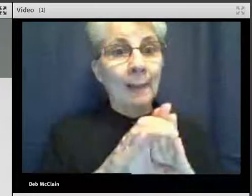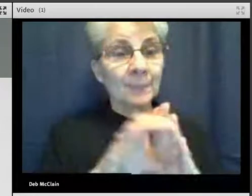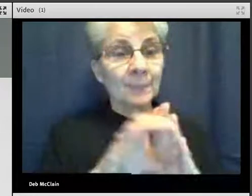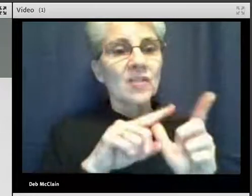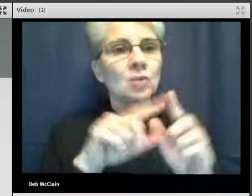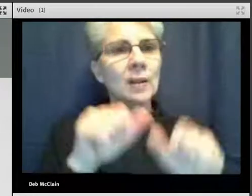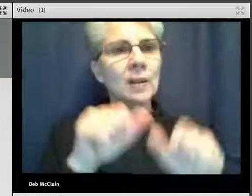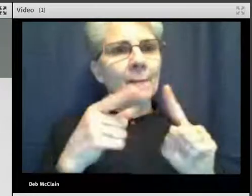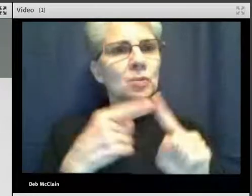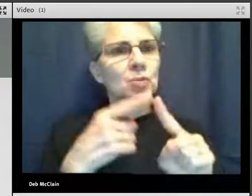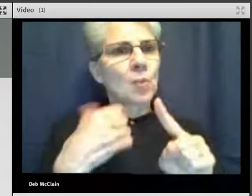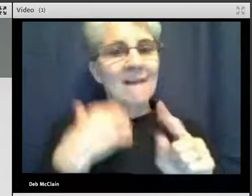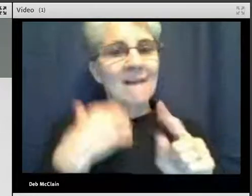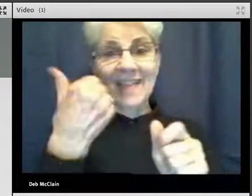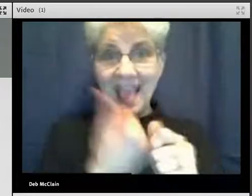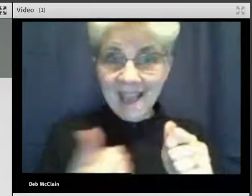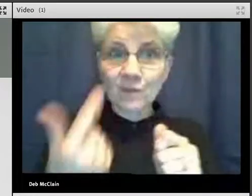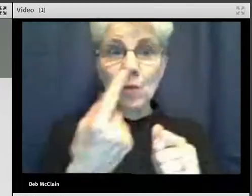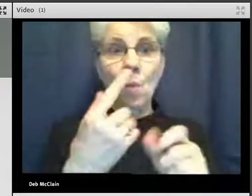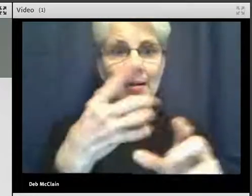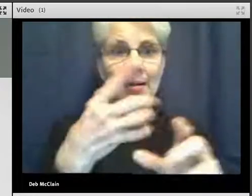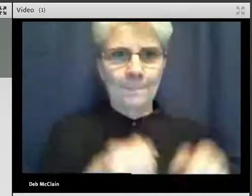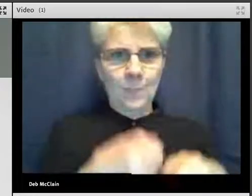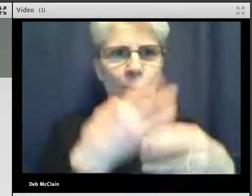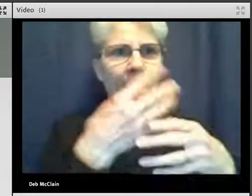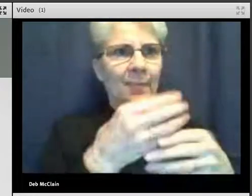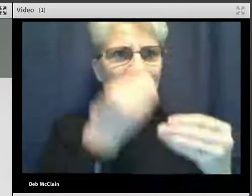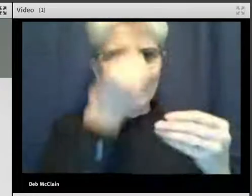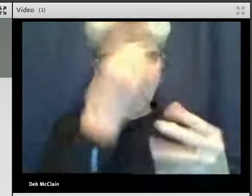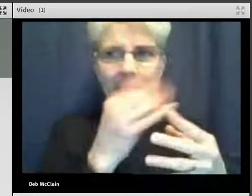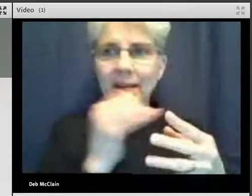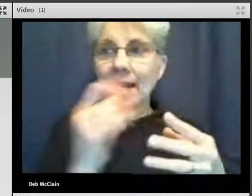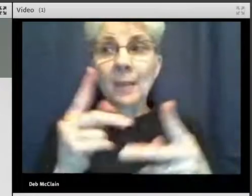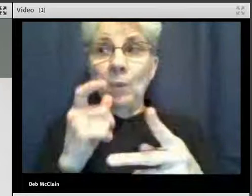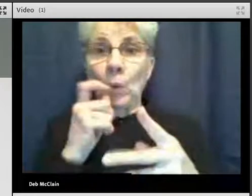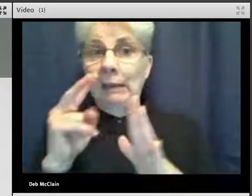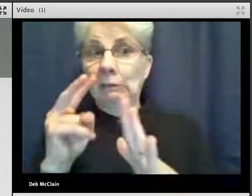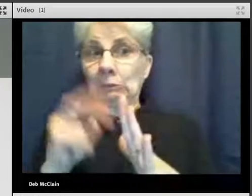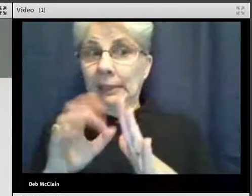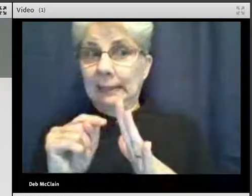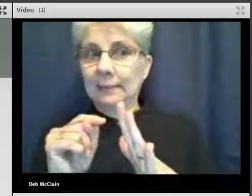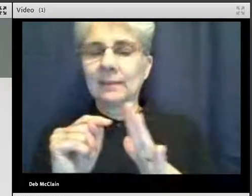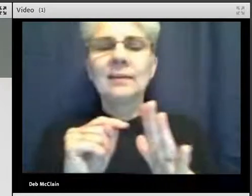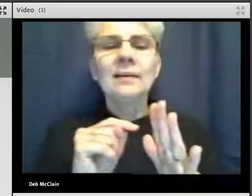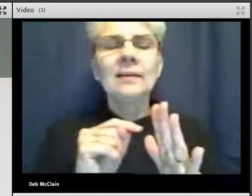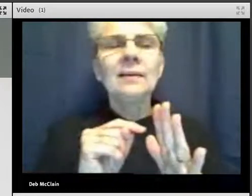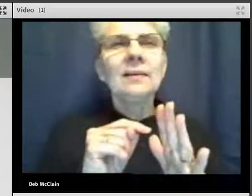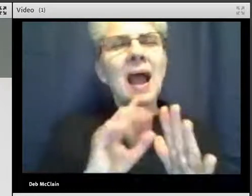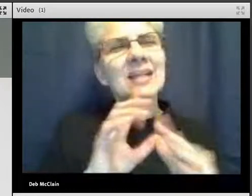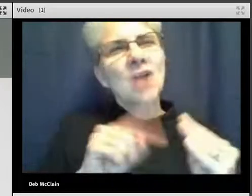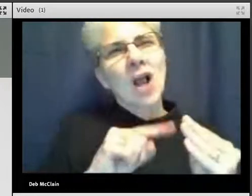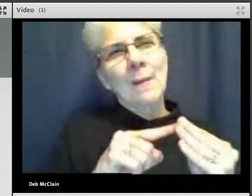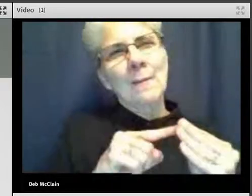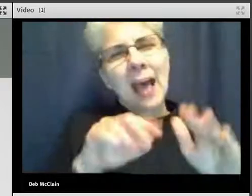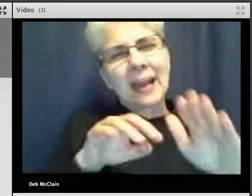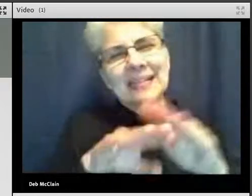you need to be able to have everybody get that information, not just the people who can read it. And, you know, when I talk about accessibility,